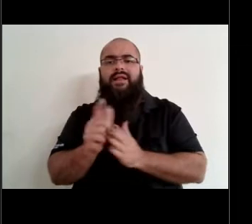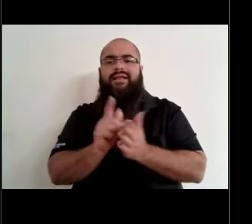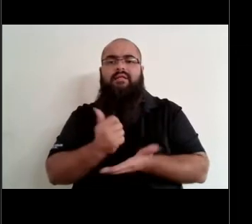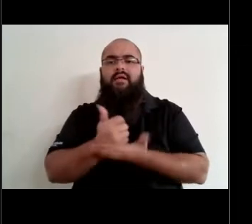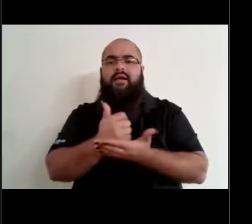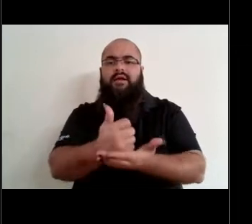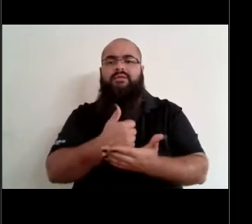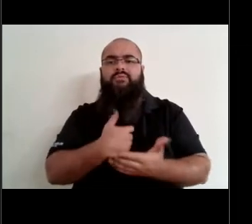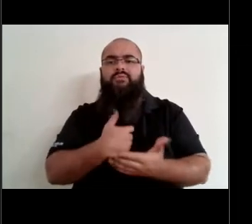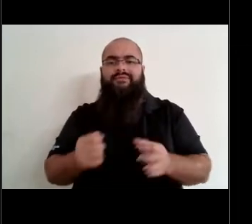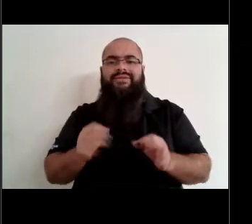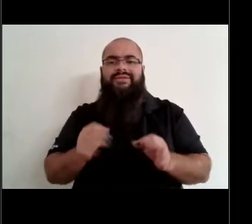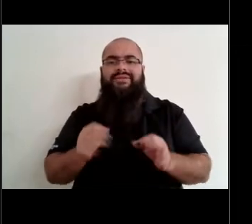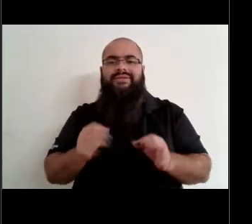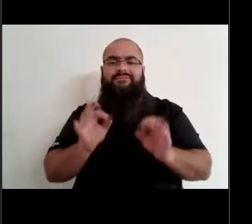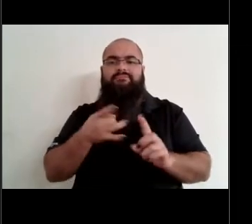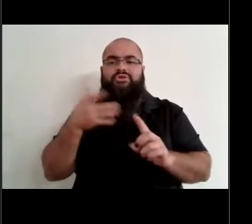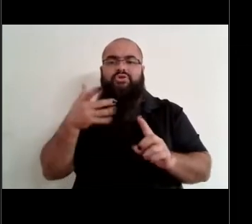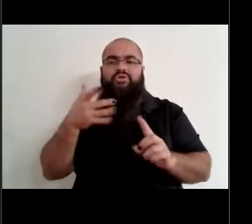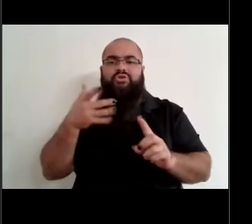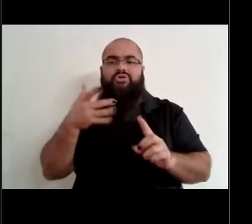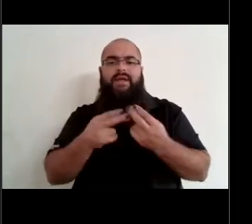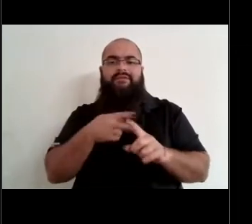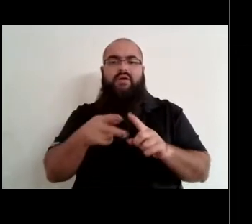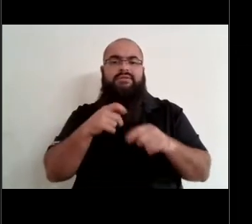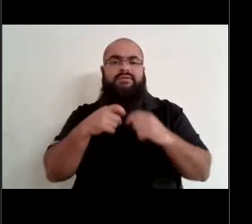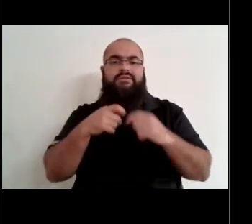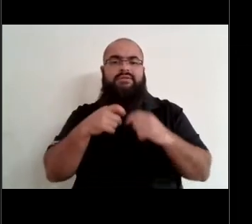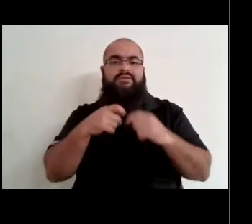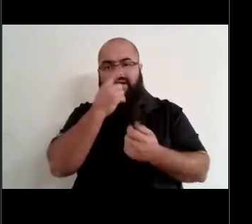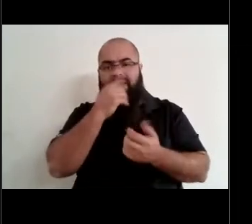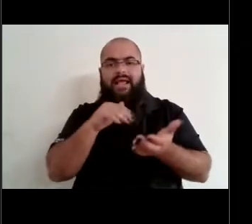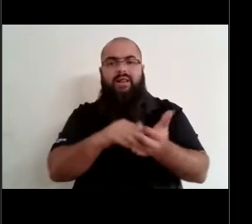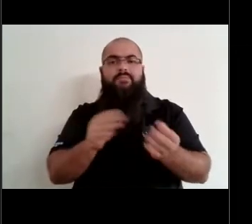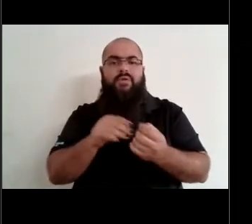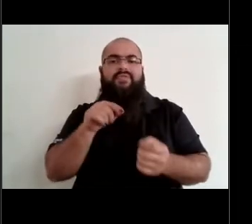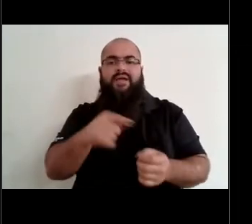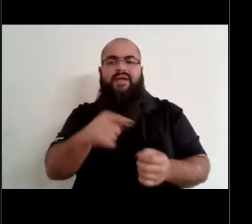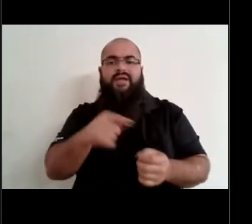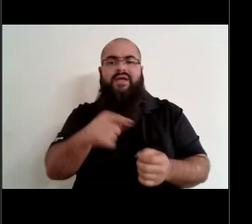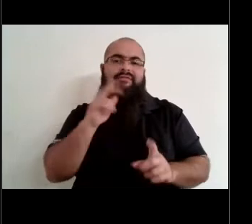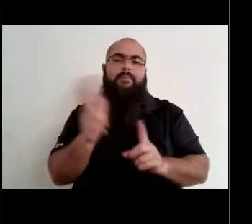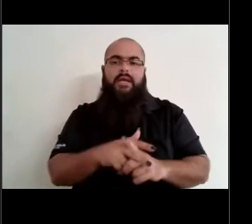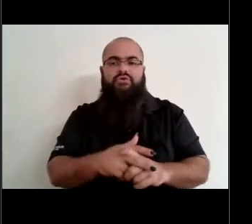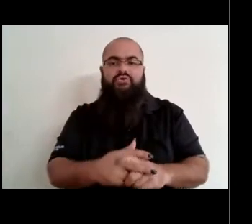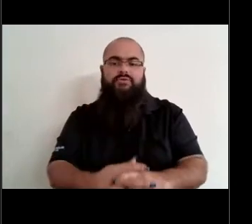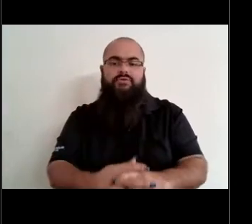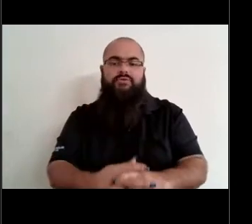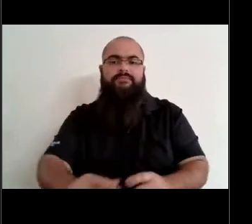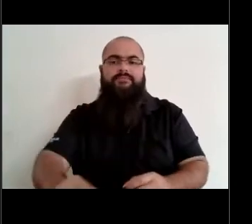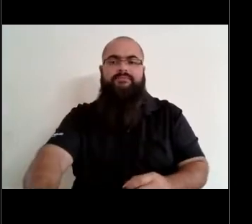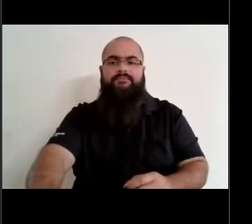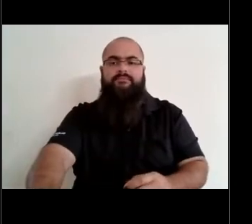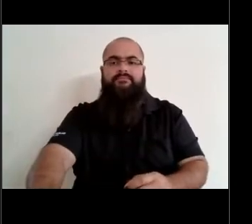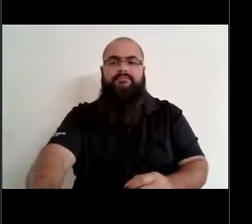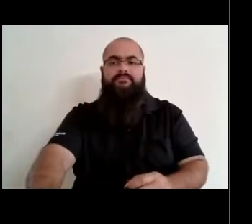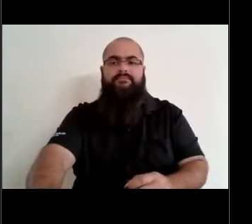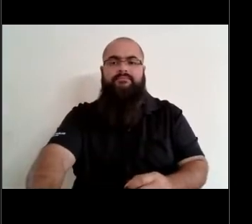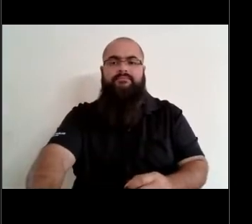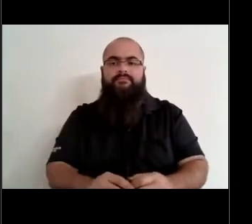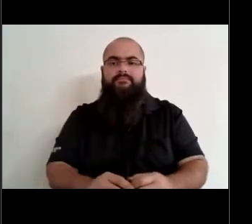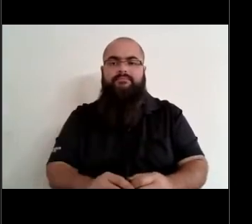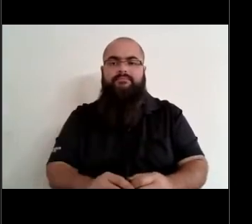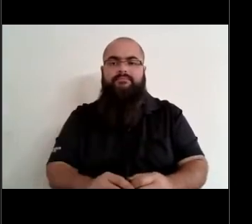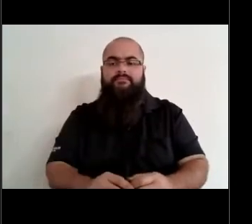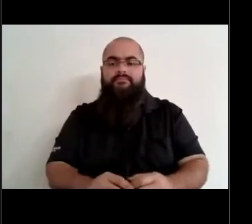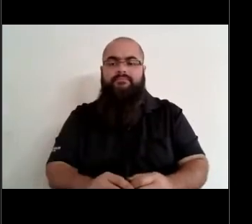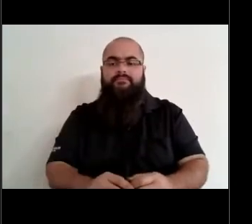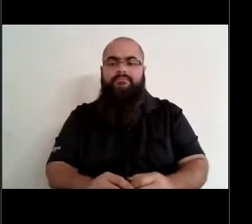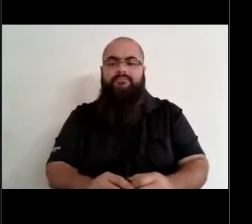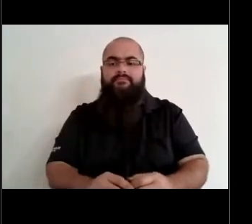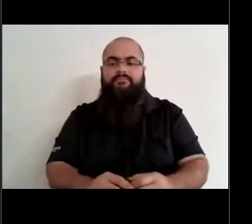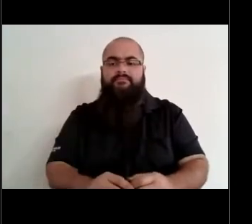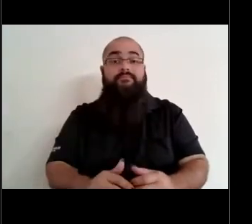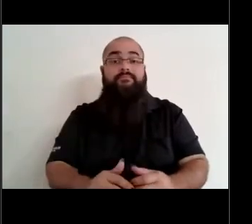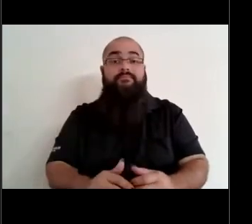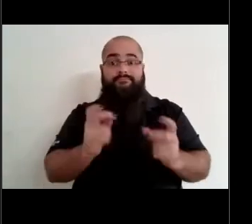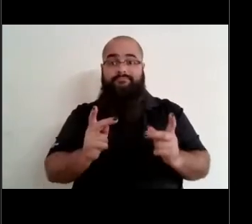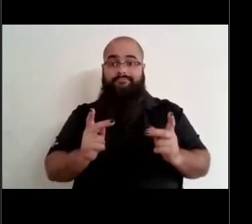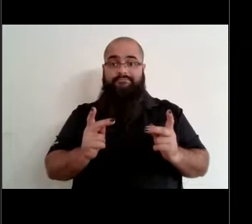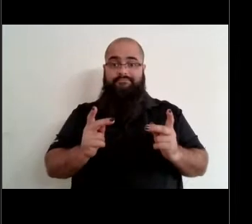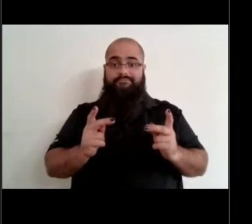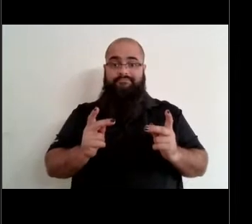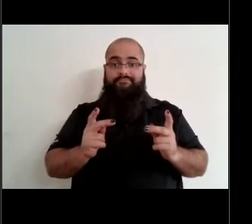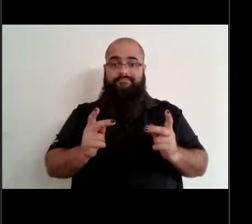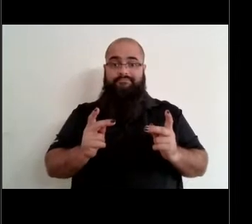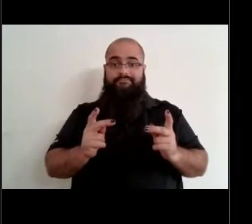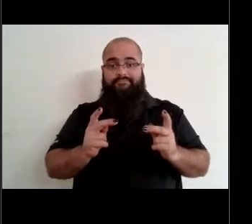that they're heading to, all of that information we would flesh out.